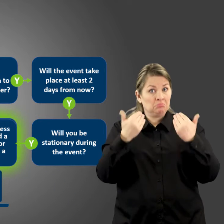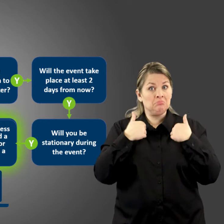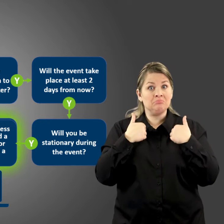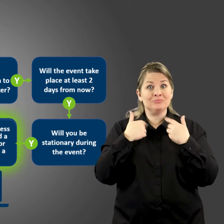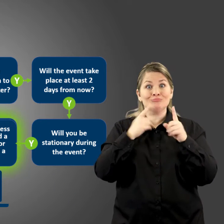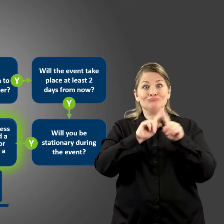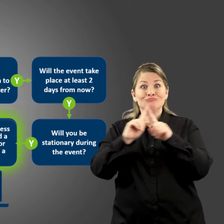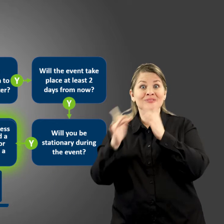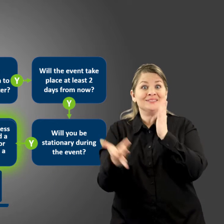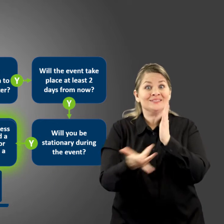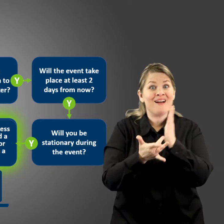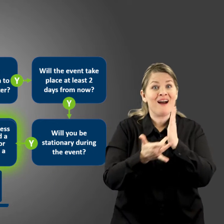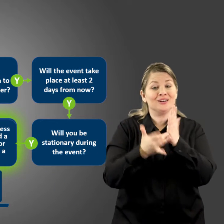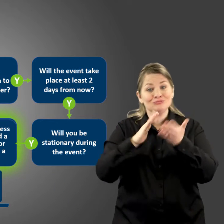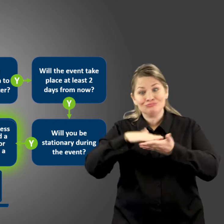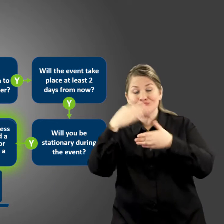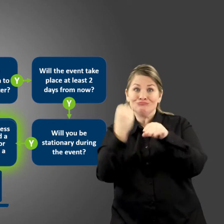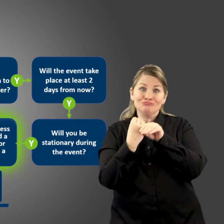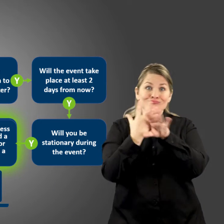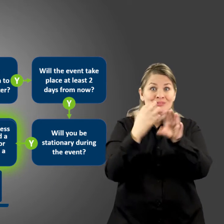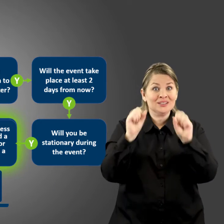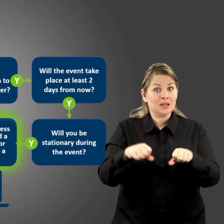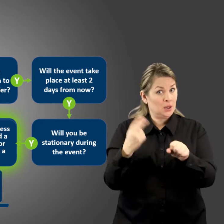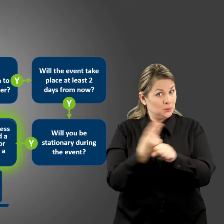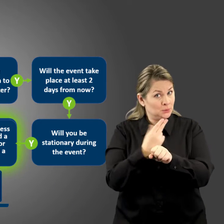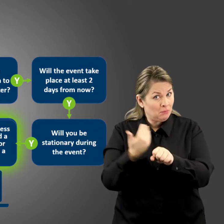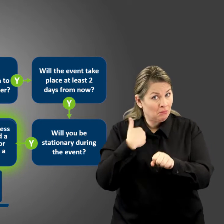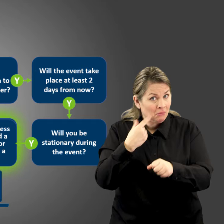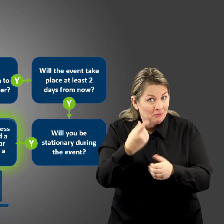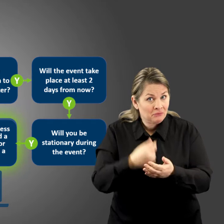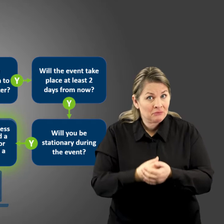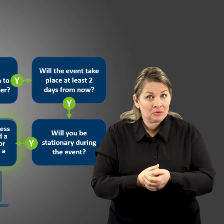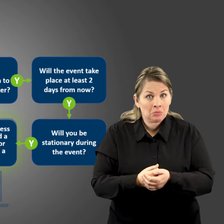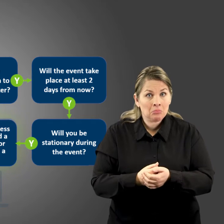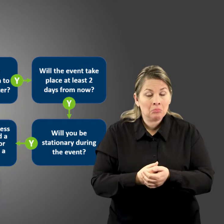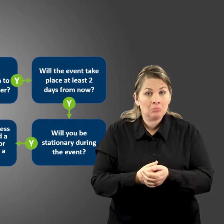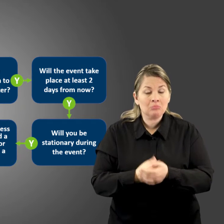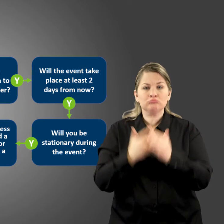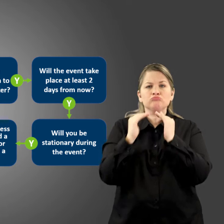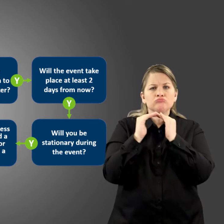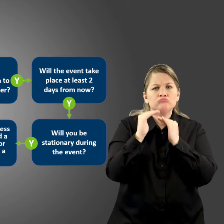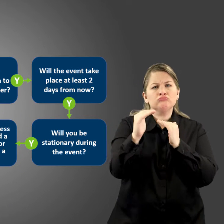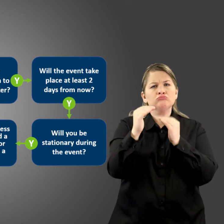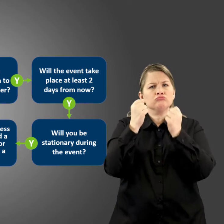your access to common technology,